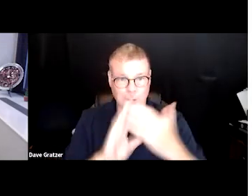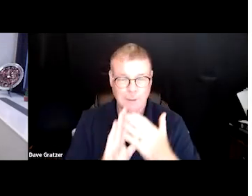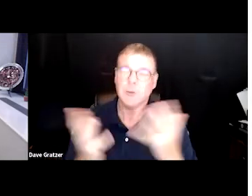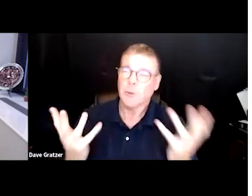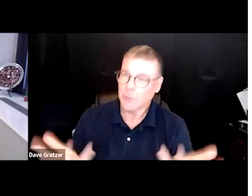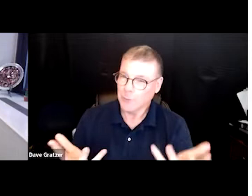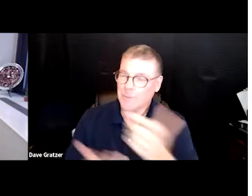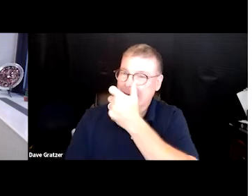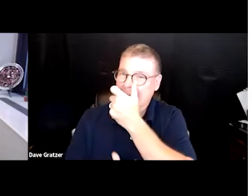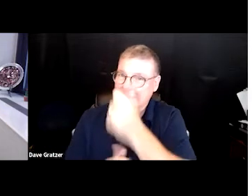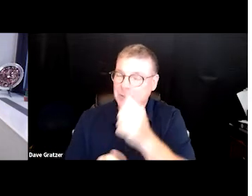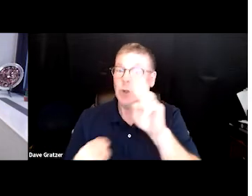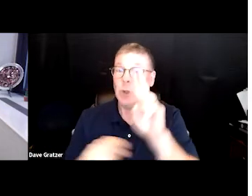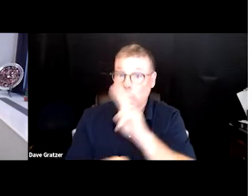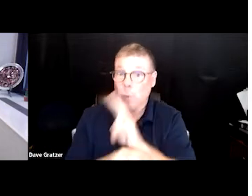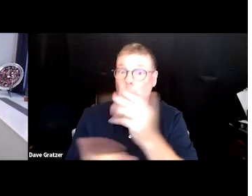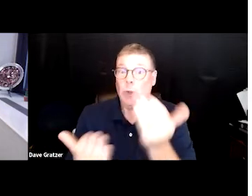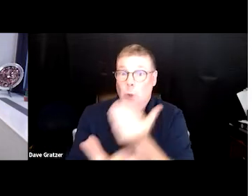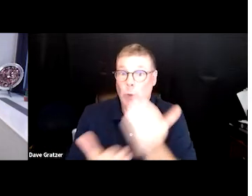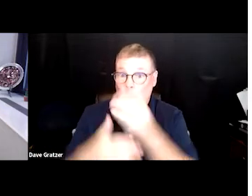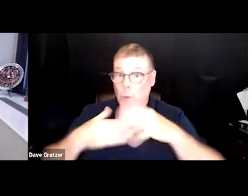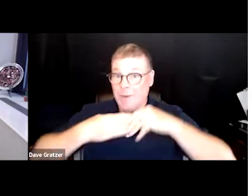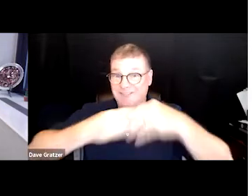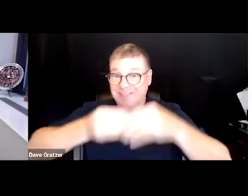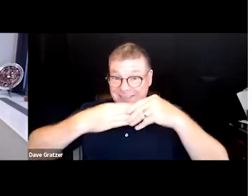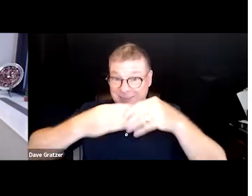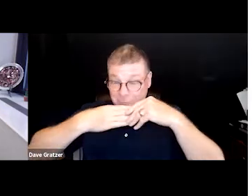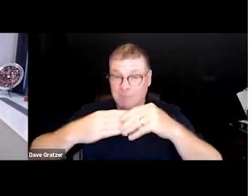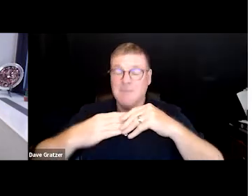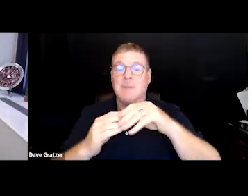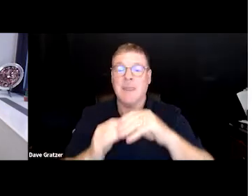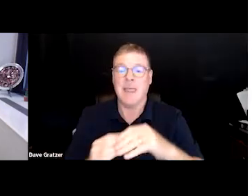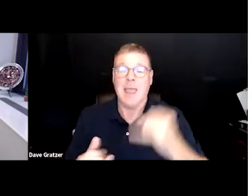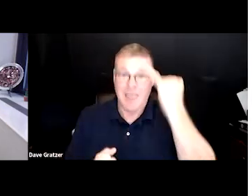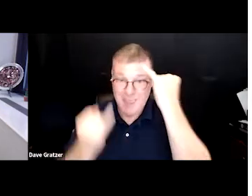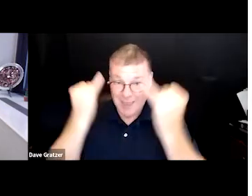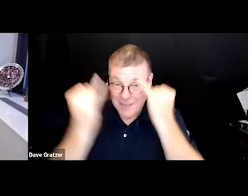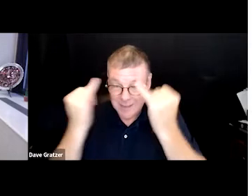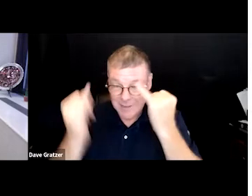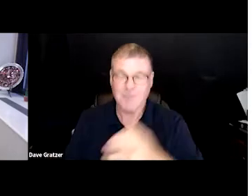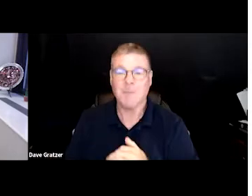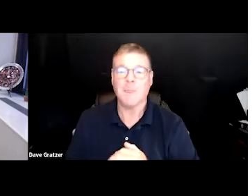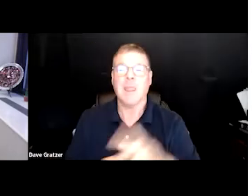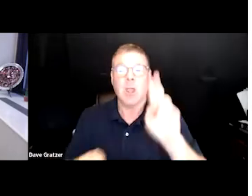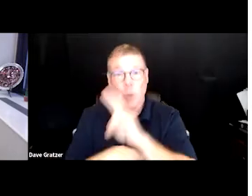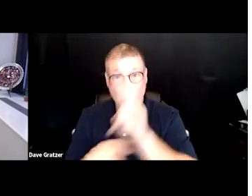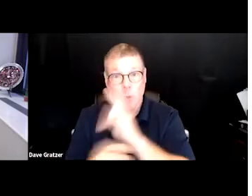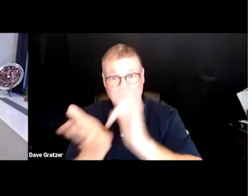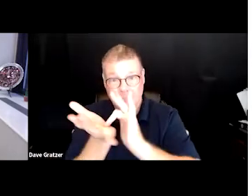there was some use of these new COVID-19 flexibilities around initiation of buprenorphine via telehealth